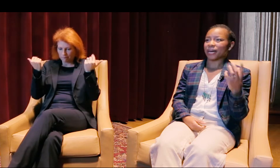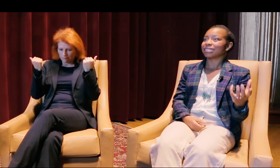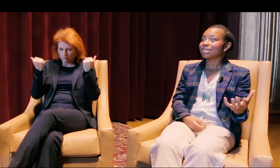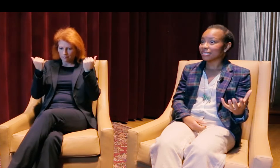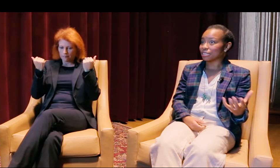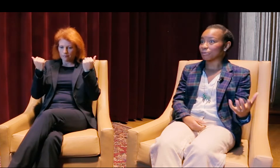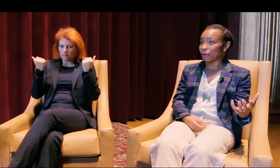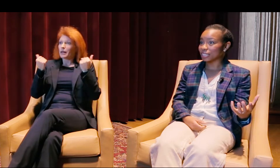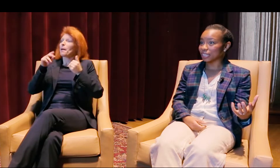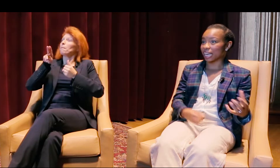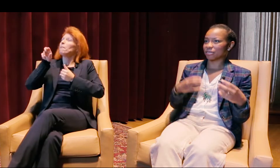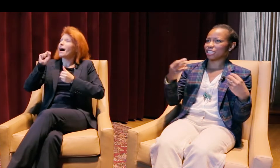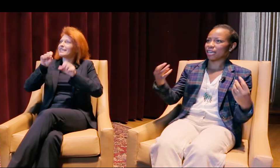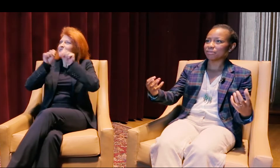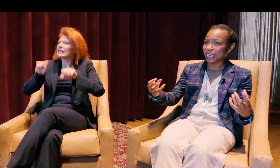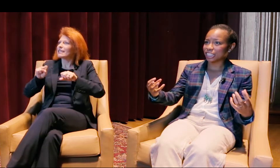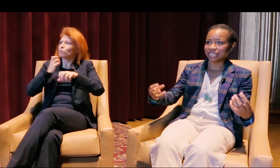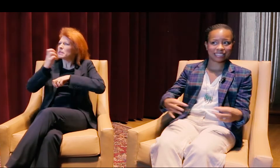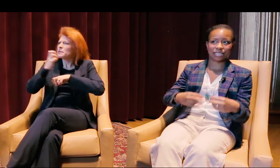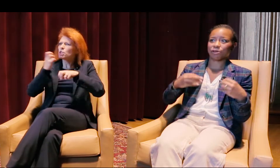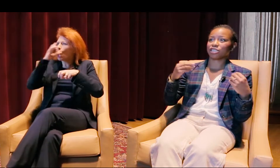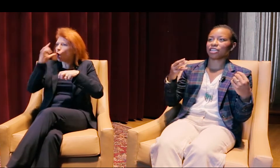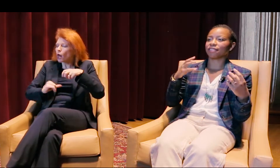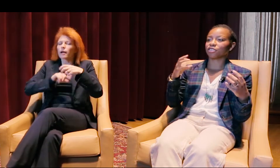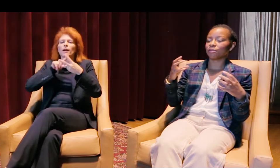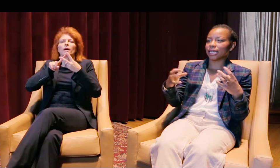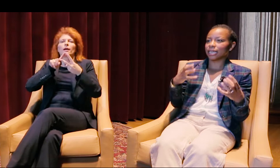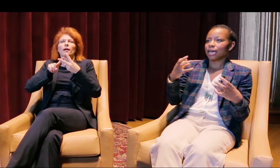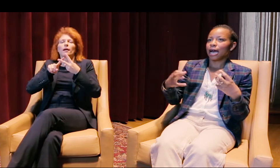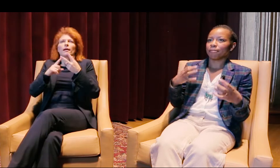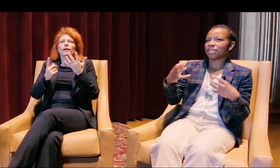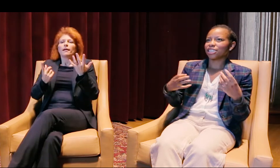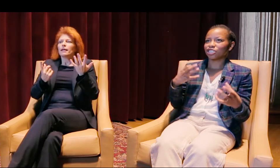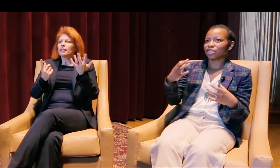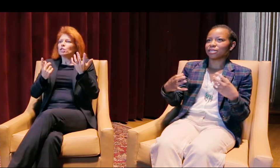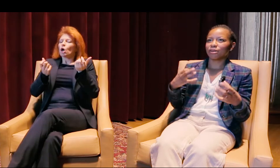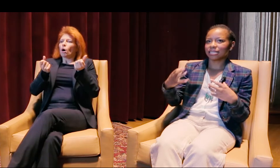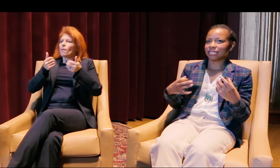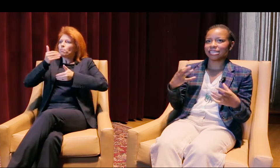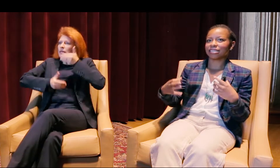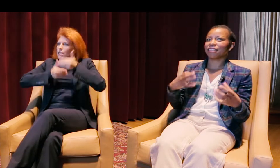our bus system going to look like, what's the transportation system going to look like? There's so many procedures and processes